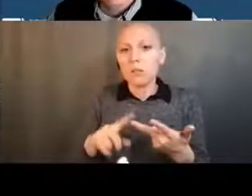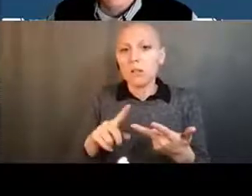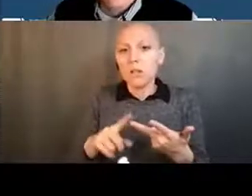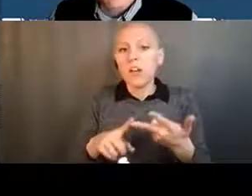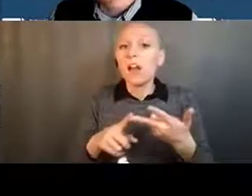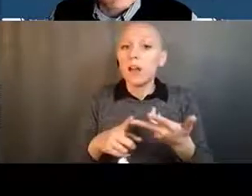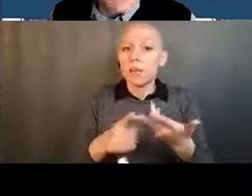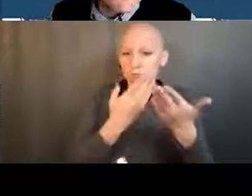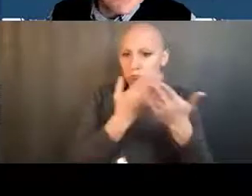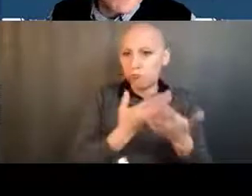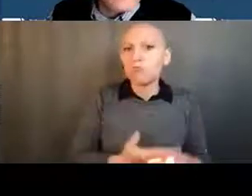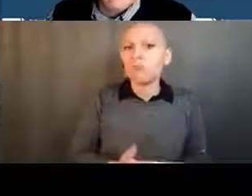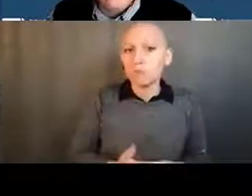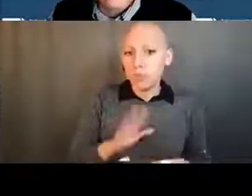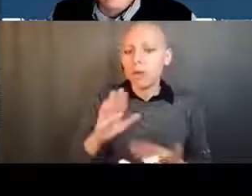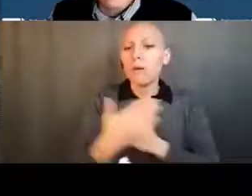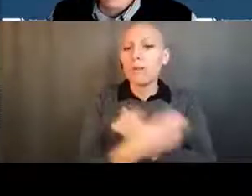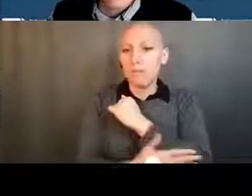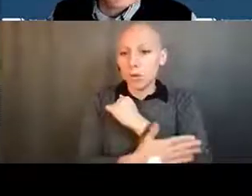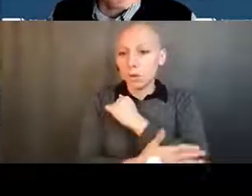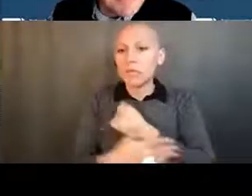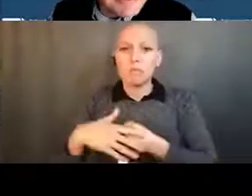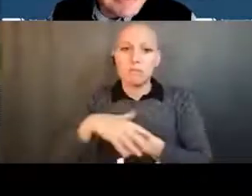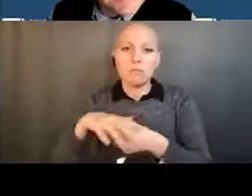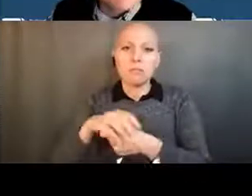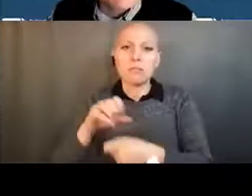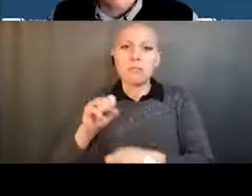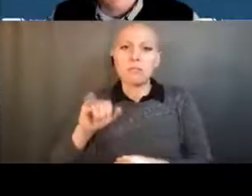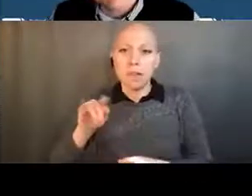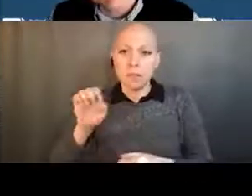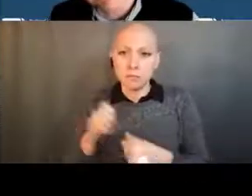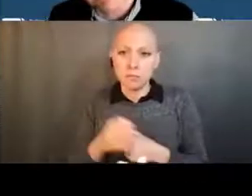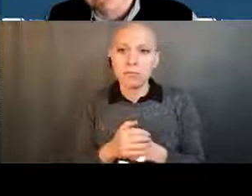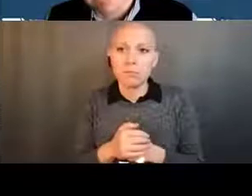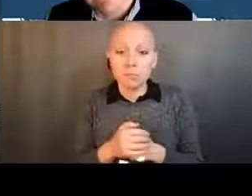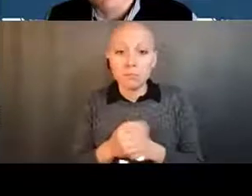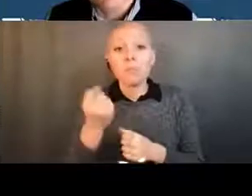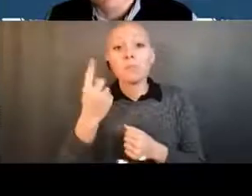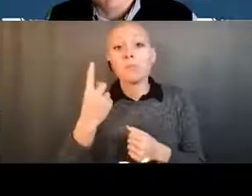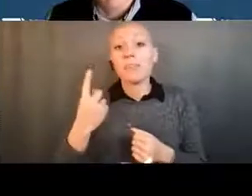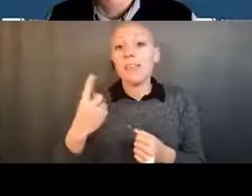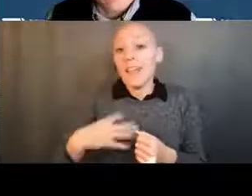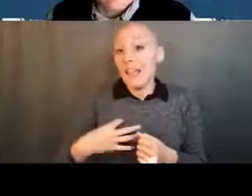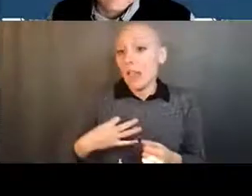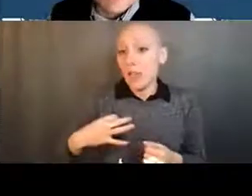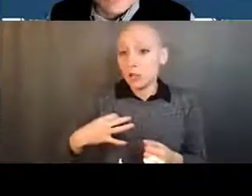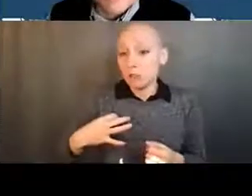So another thing to remember is that eligibility does not necessary equal competitiveness.